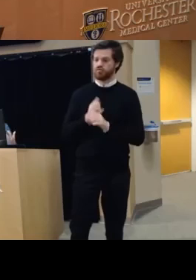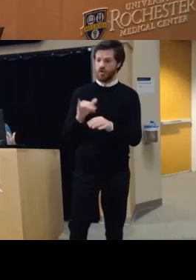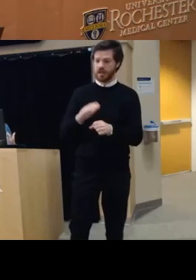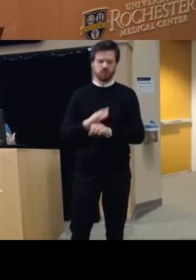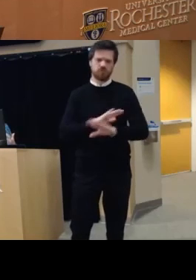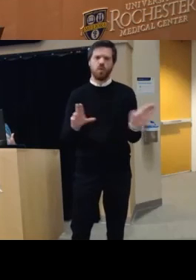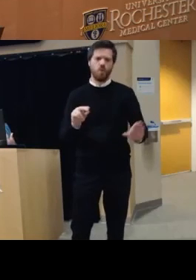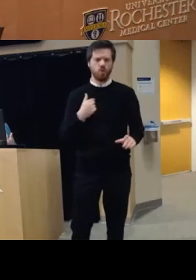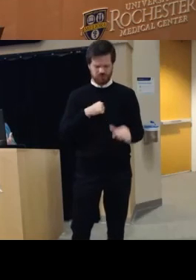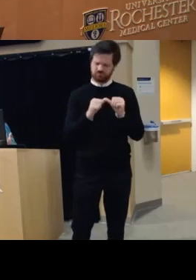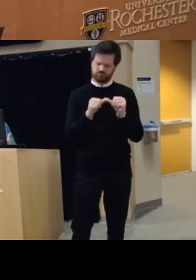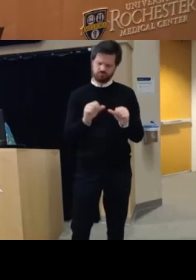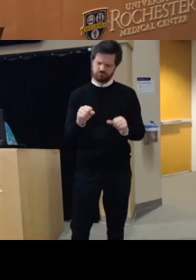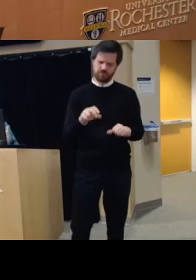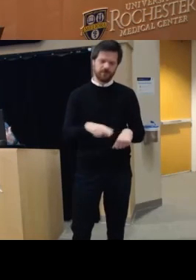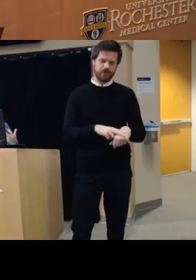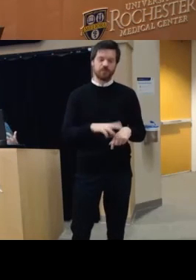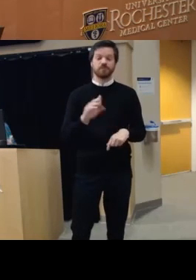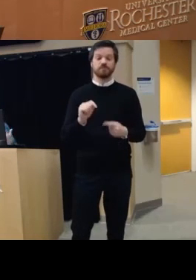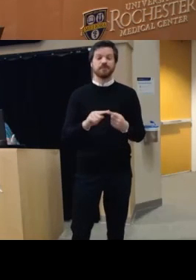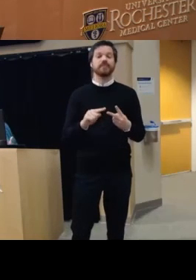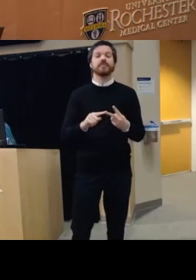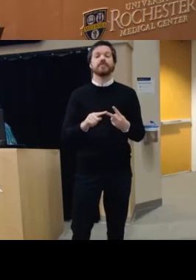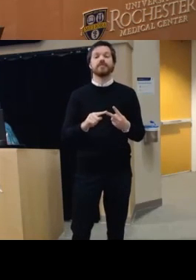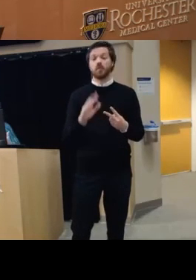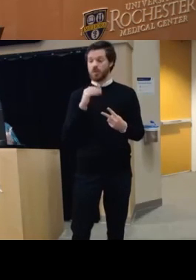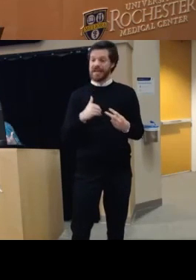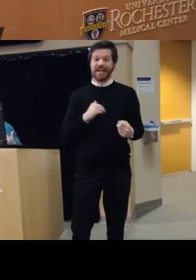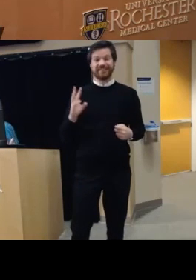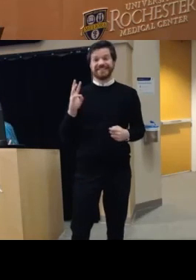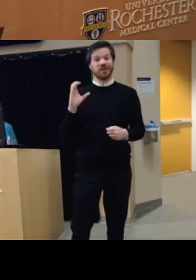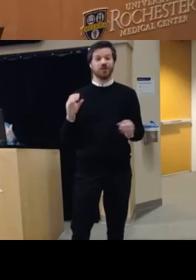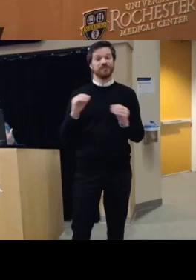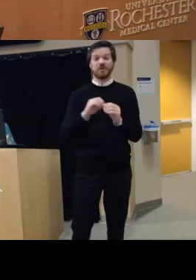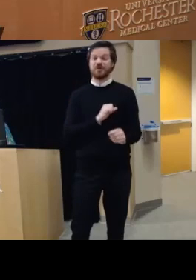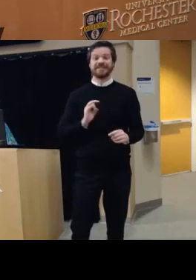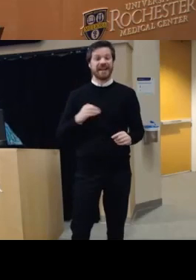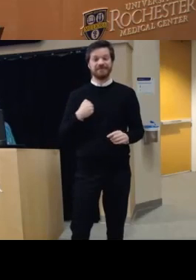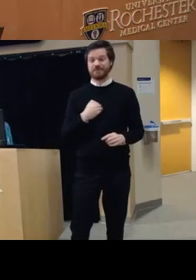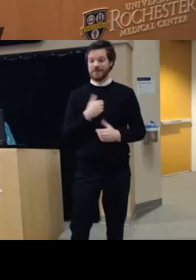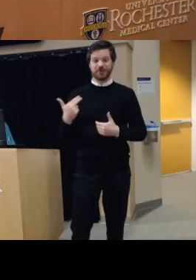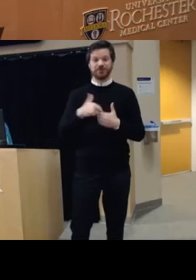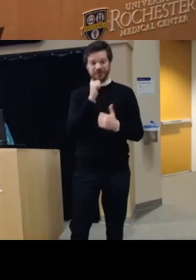absolutely not um but there aren't going to be 600 more staff members tomorrow um so we